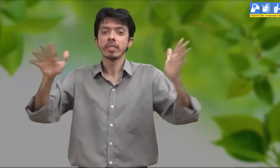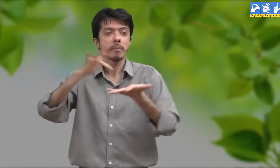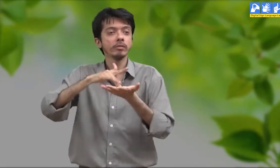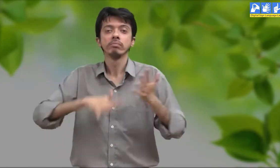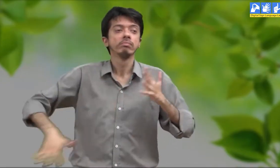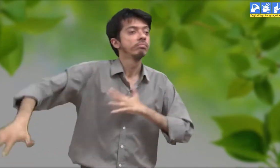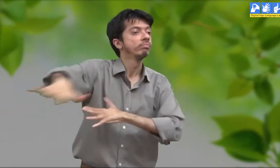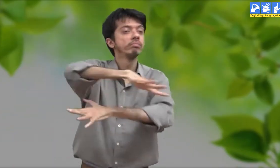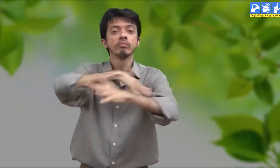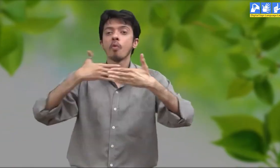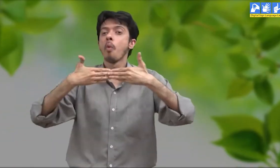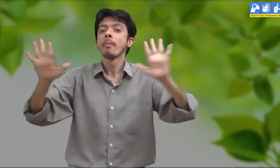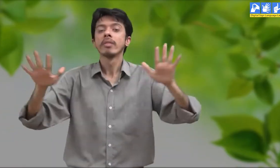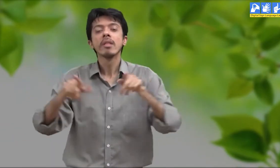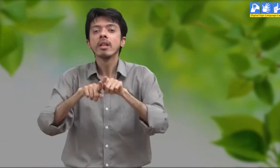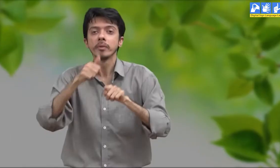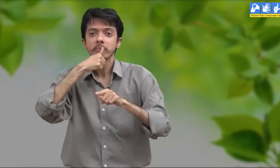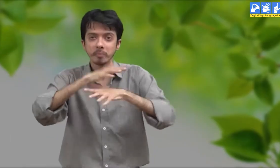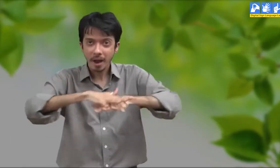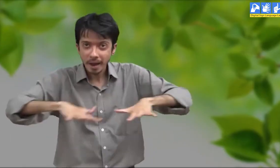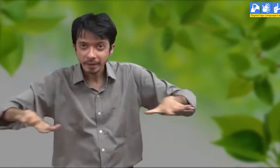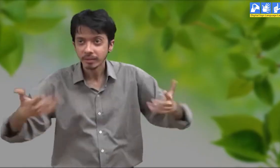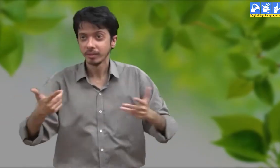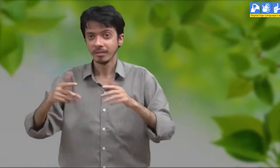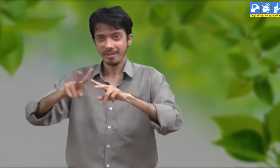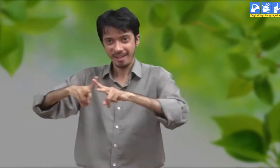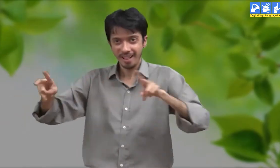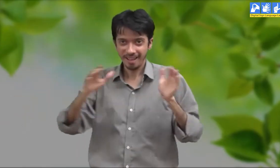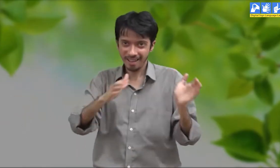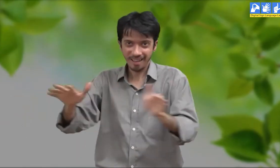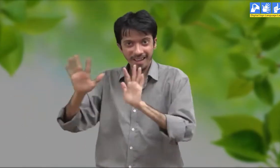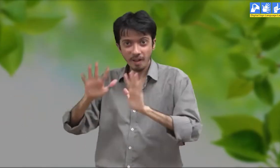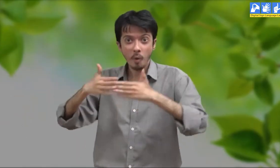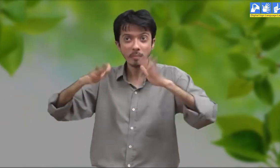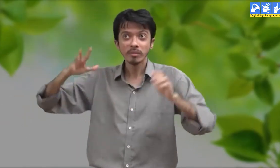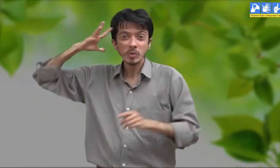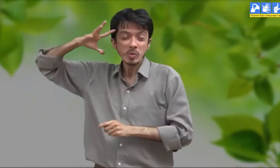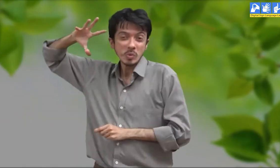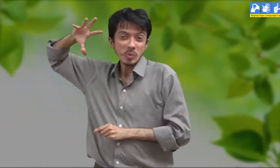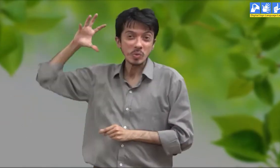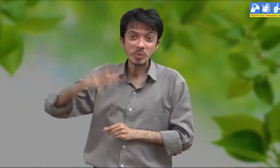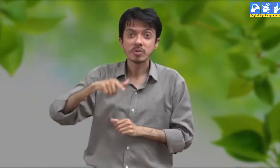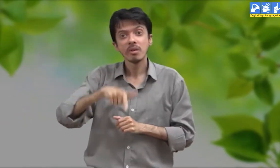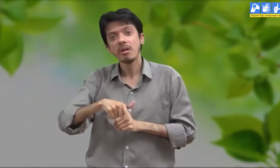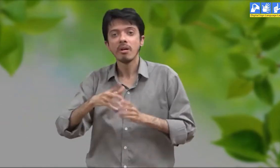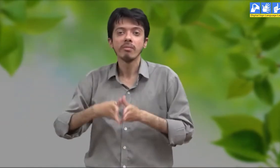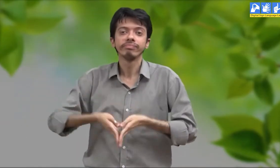Ponds, lakes, tanks which are open and on the surface cannot store water for long durations.